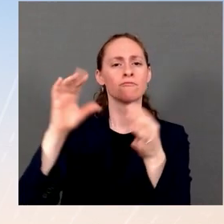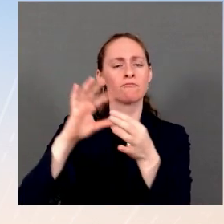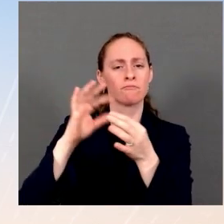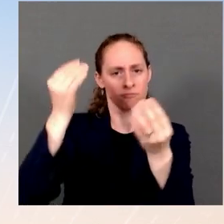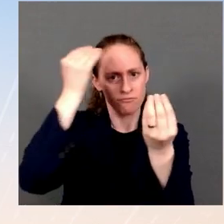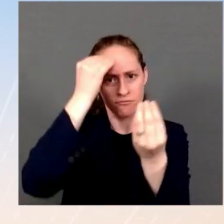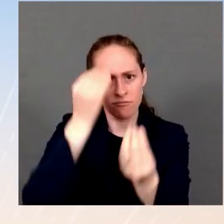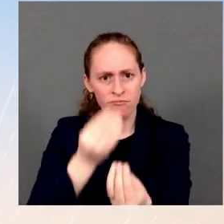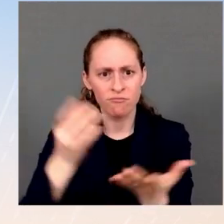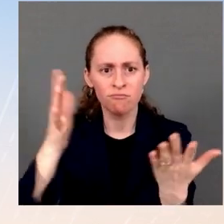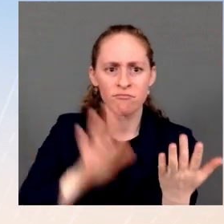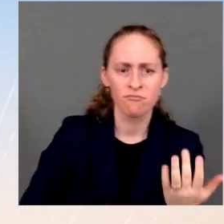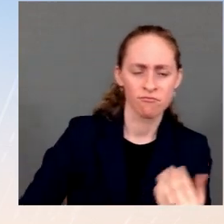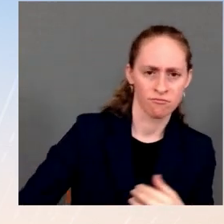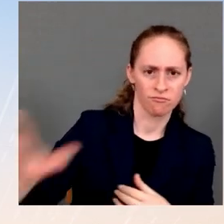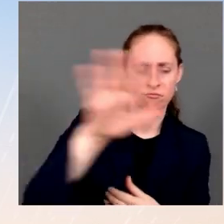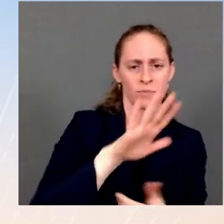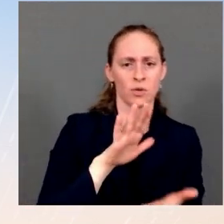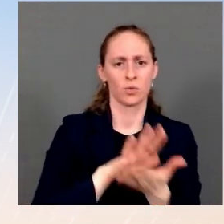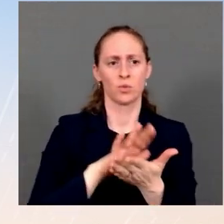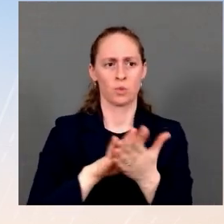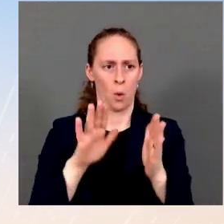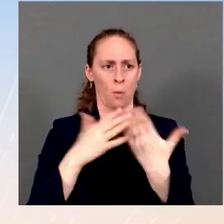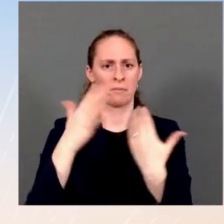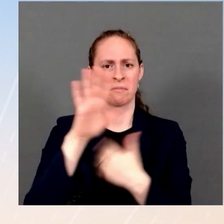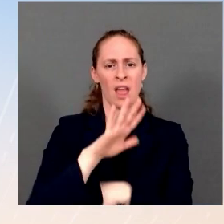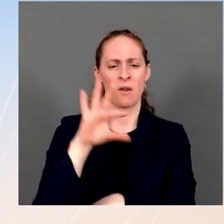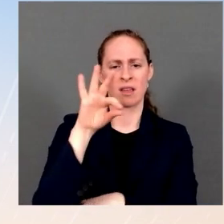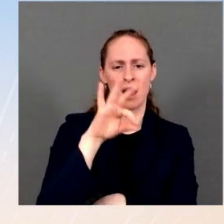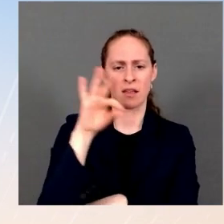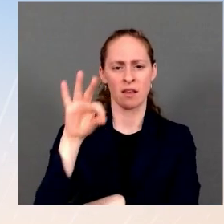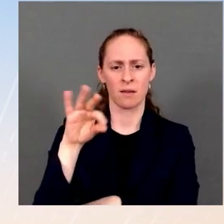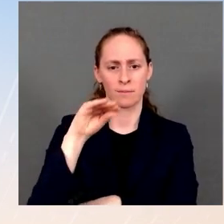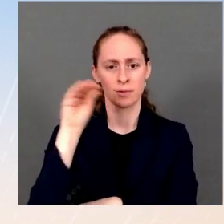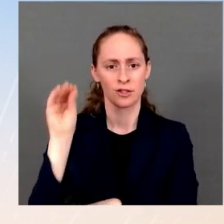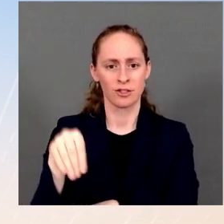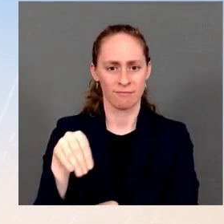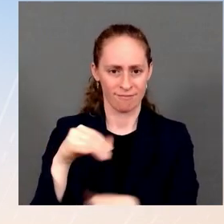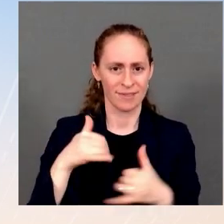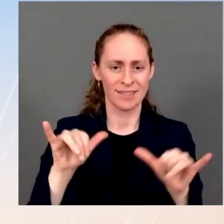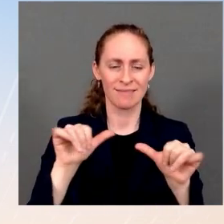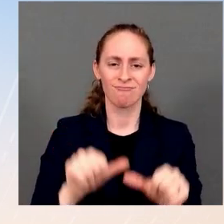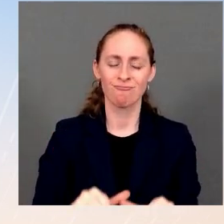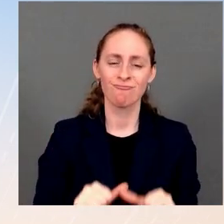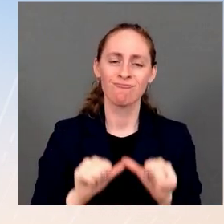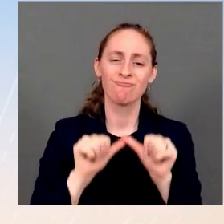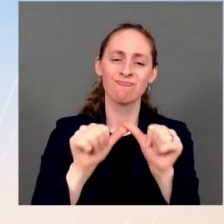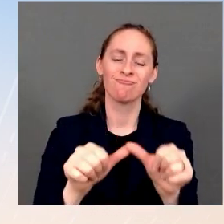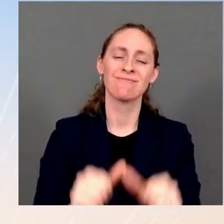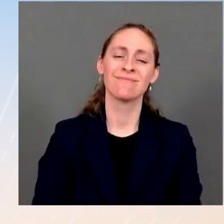to offer full-time in-person learning this year, but that nearly all students and parents